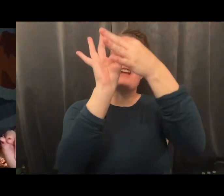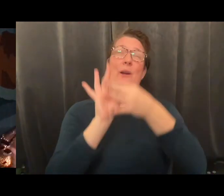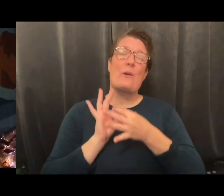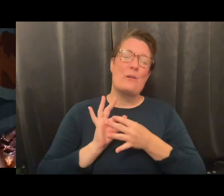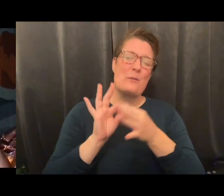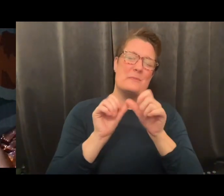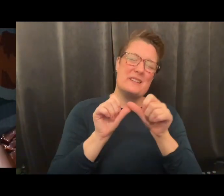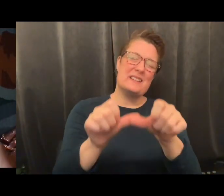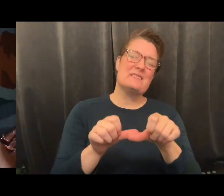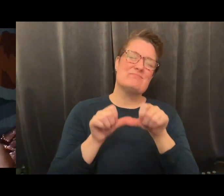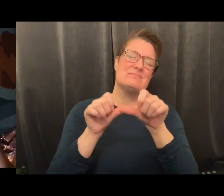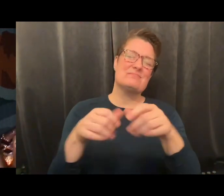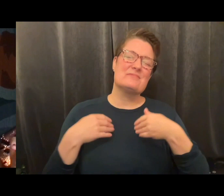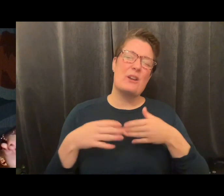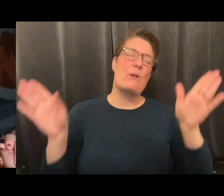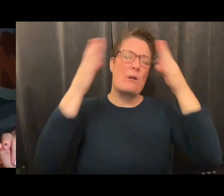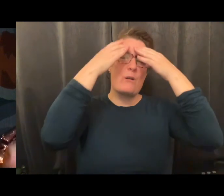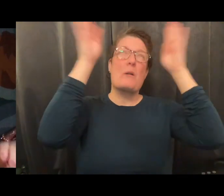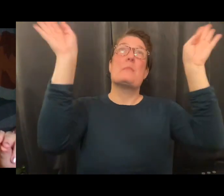May your heart be open to the one.